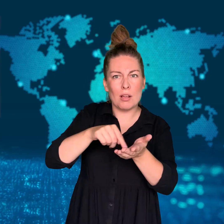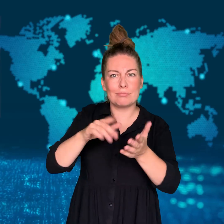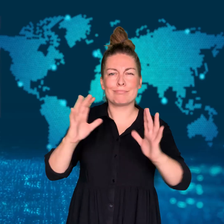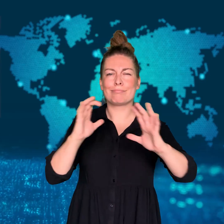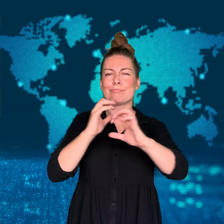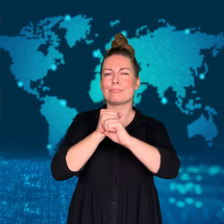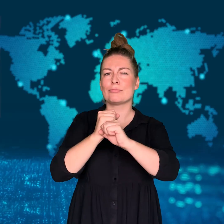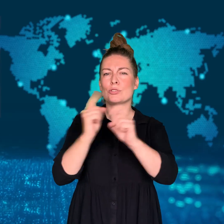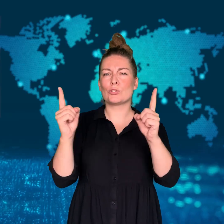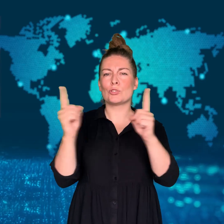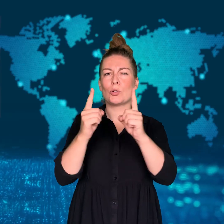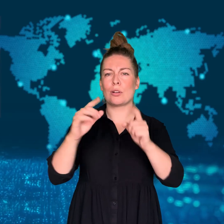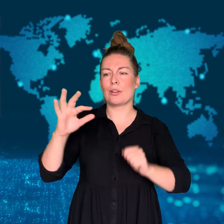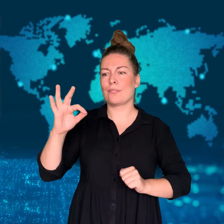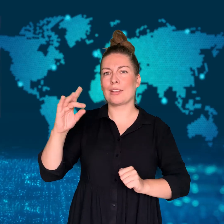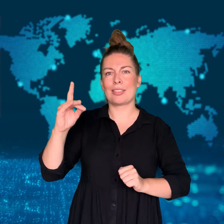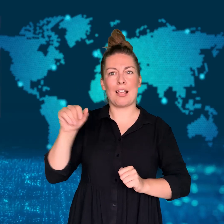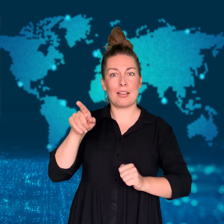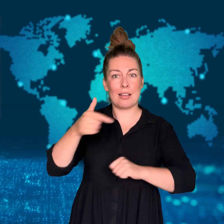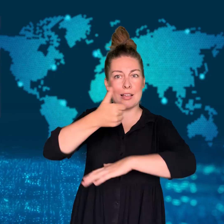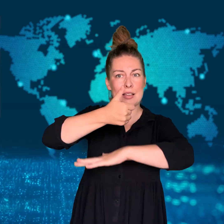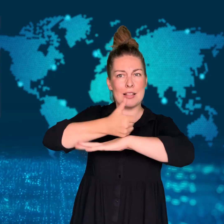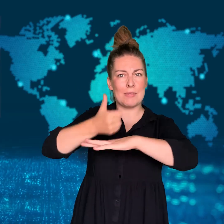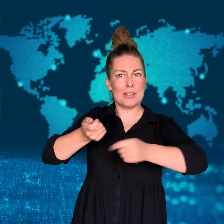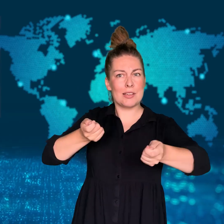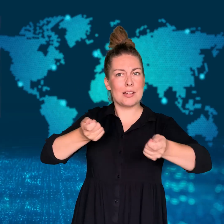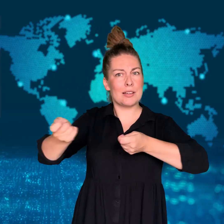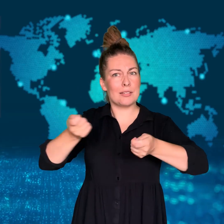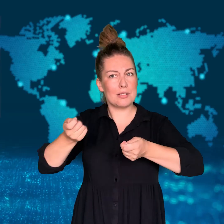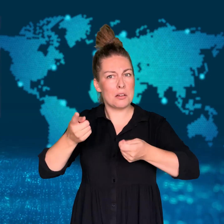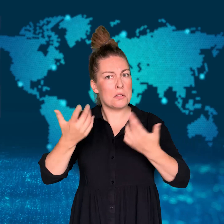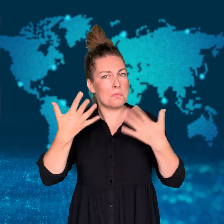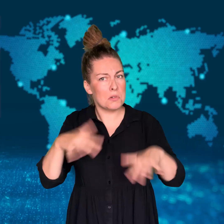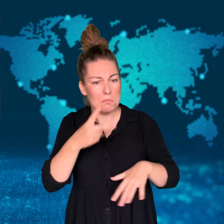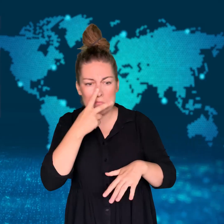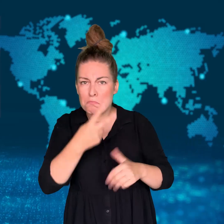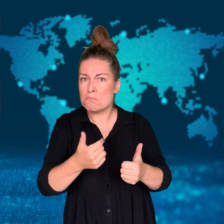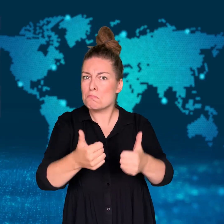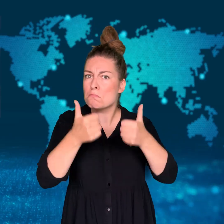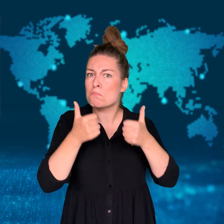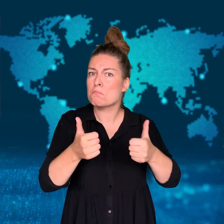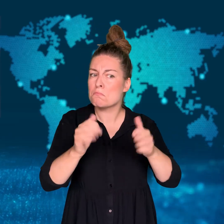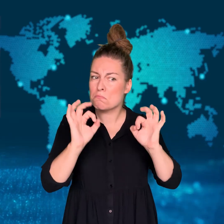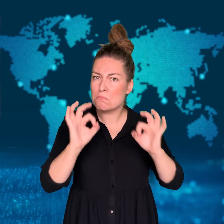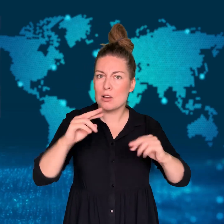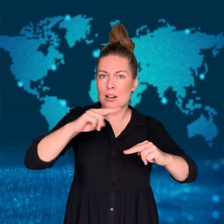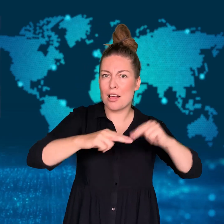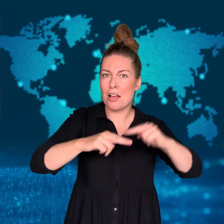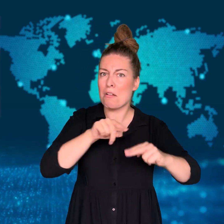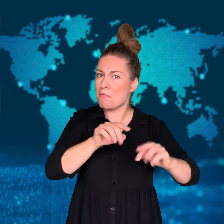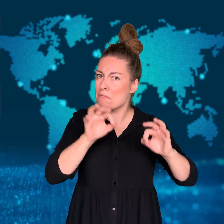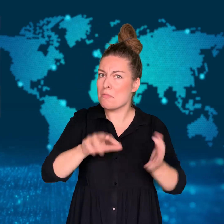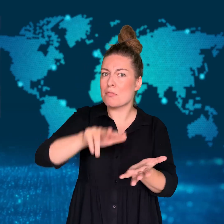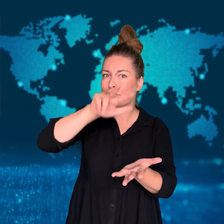the US' Food and Drug Administration (FDA)